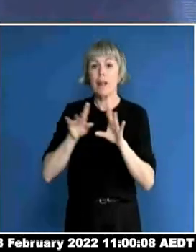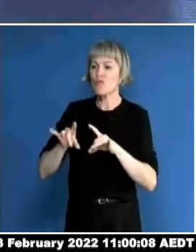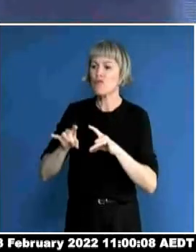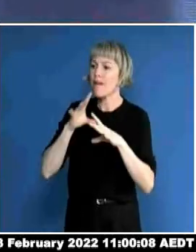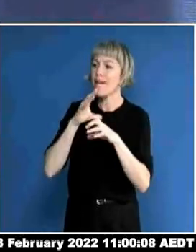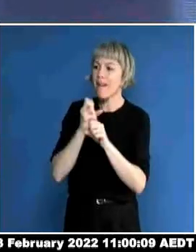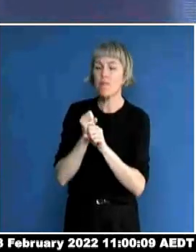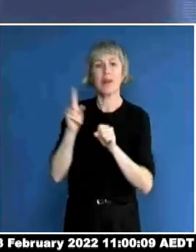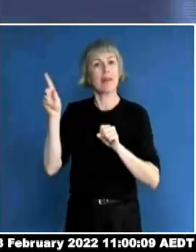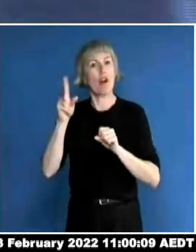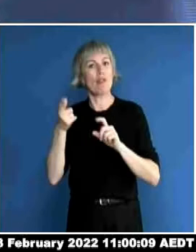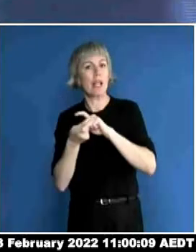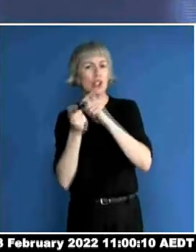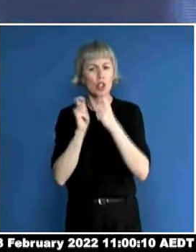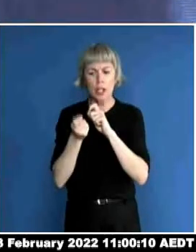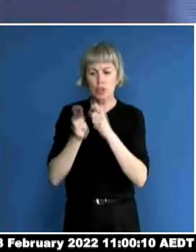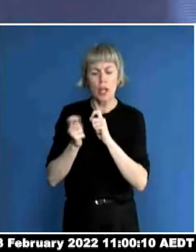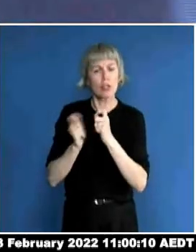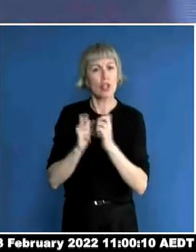relation to the DES program and beyond.